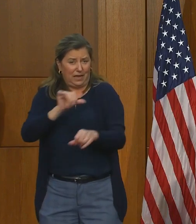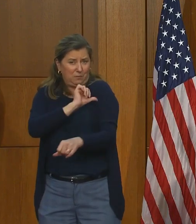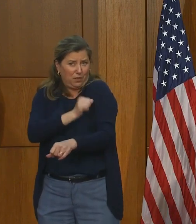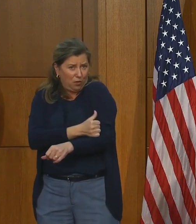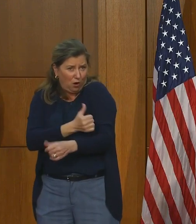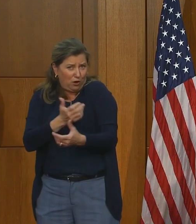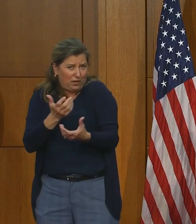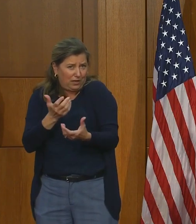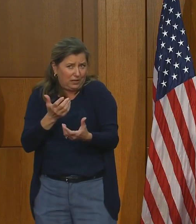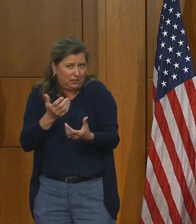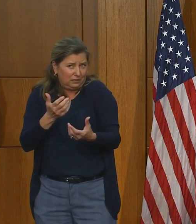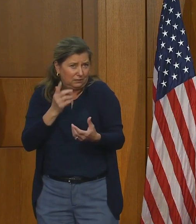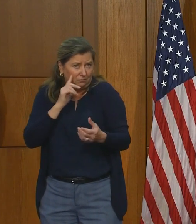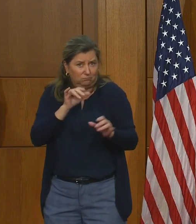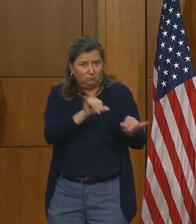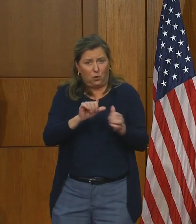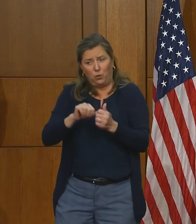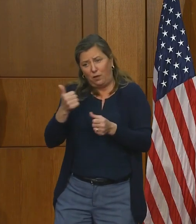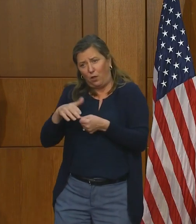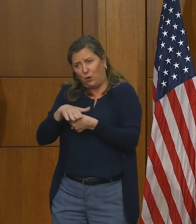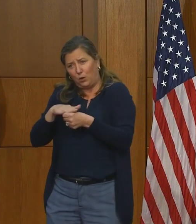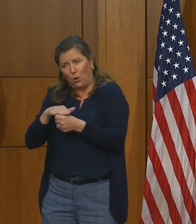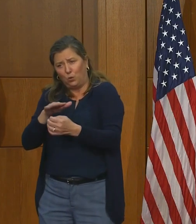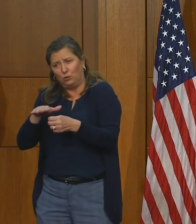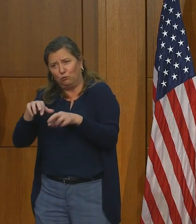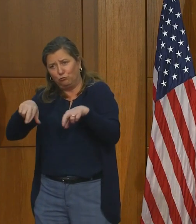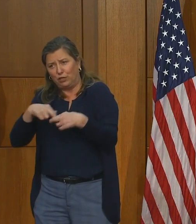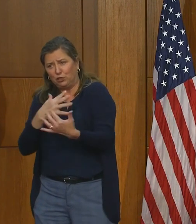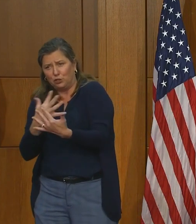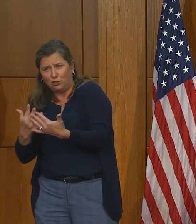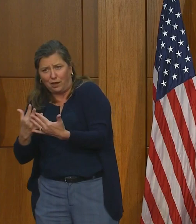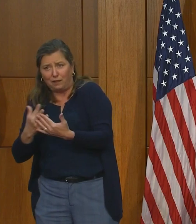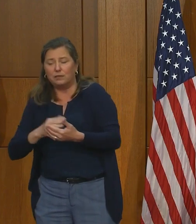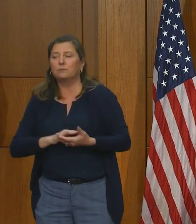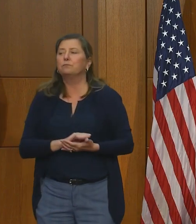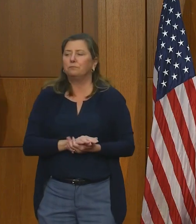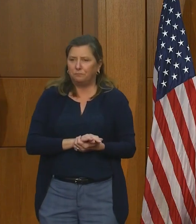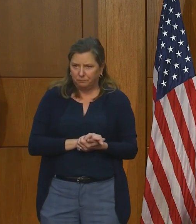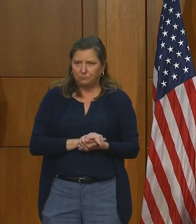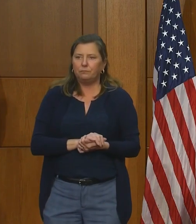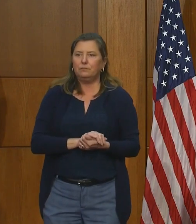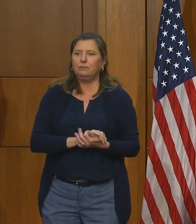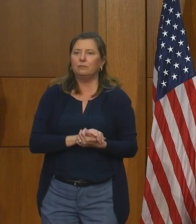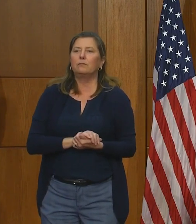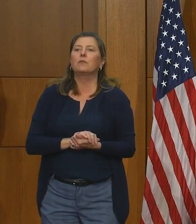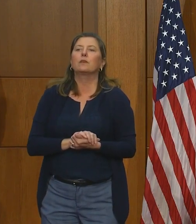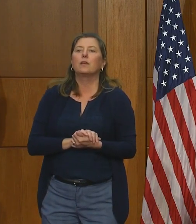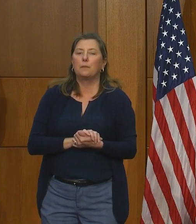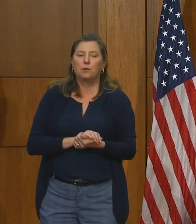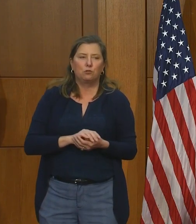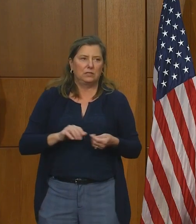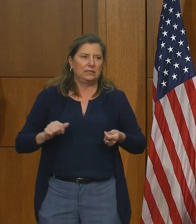WHAT PERMISSION FOR GOVERNMENT. AND YOUR HAVE WITHIN THE FORTY